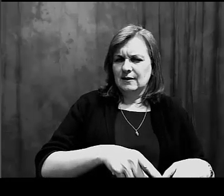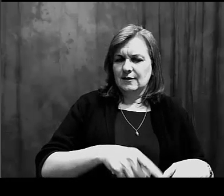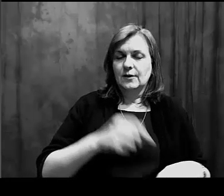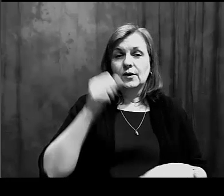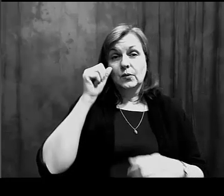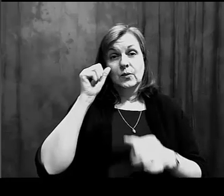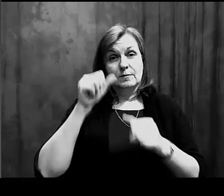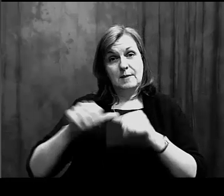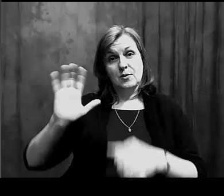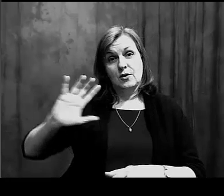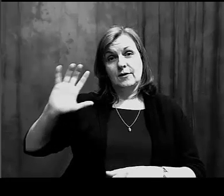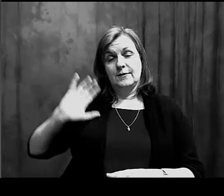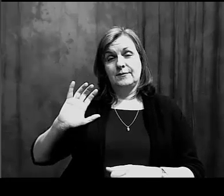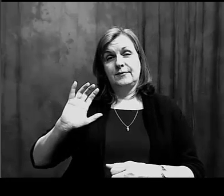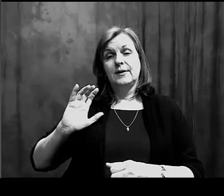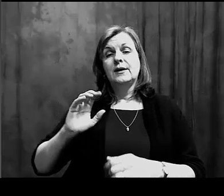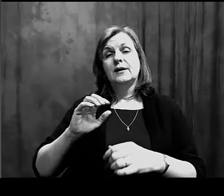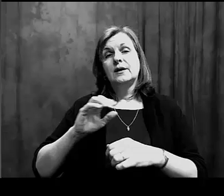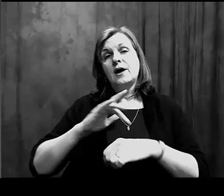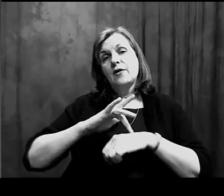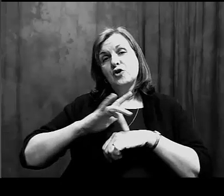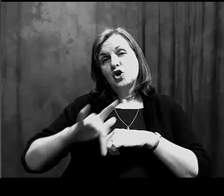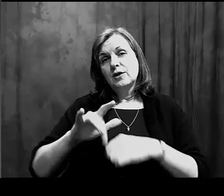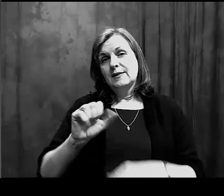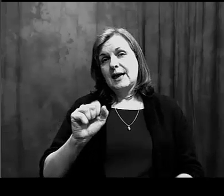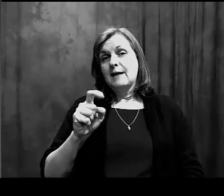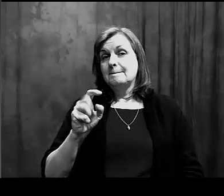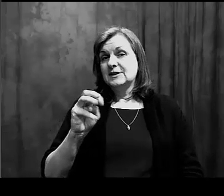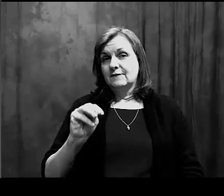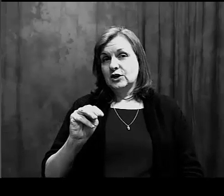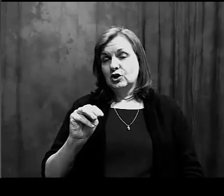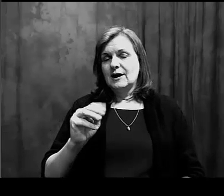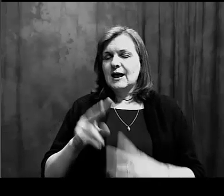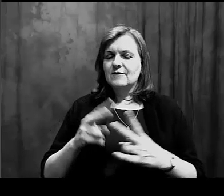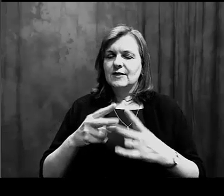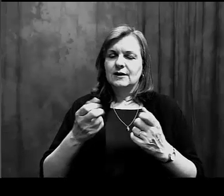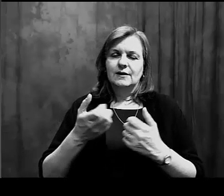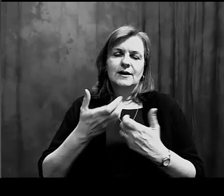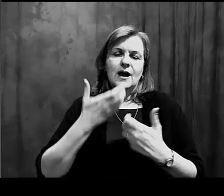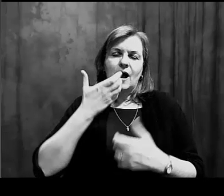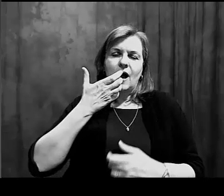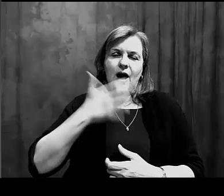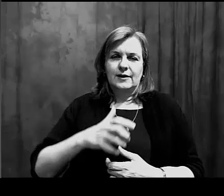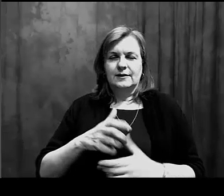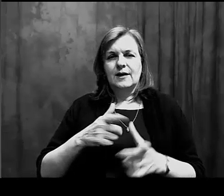you have to keep in mind that with early atmosphere everything was very very very hot